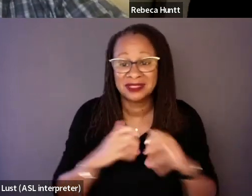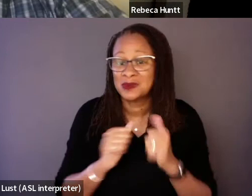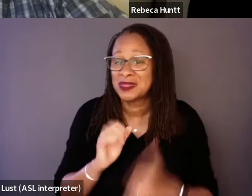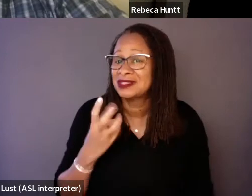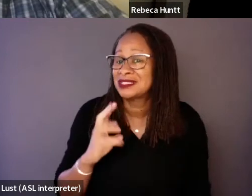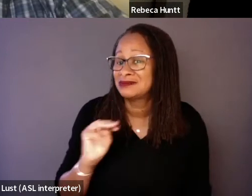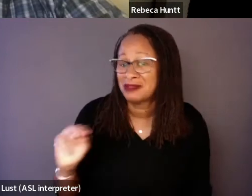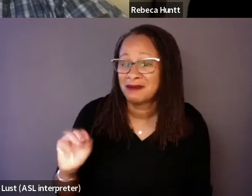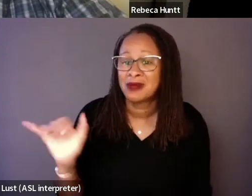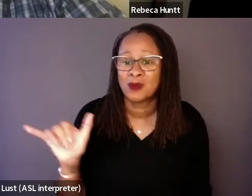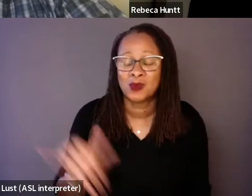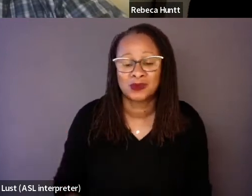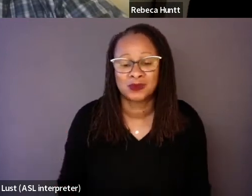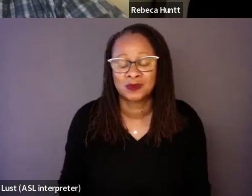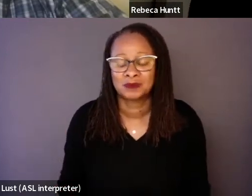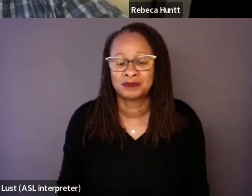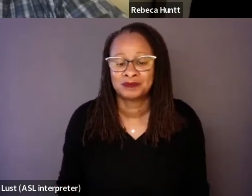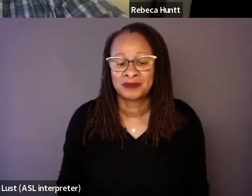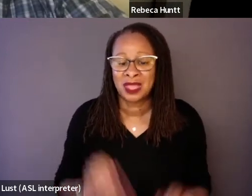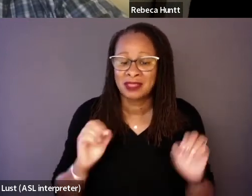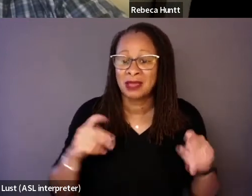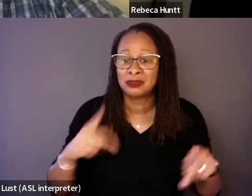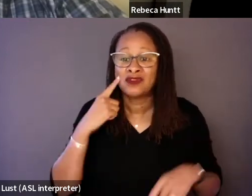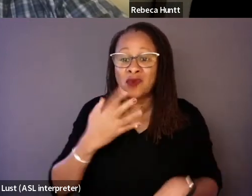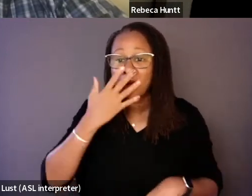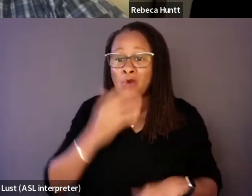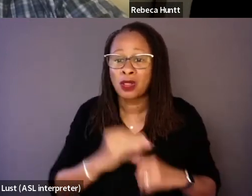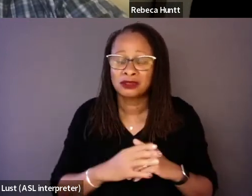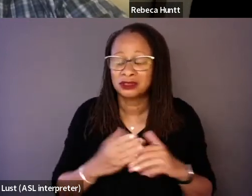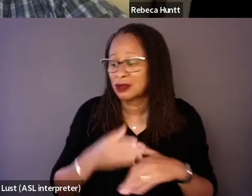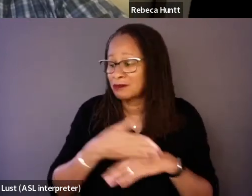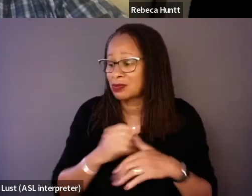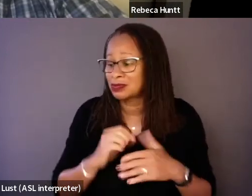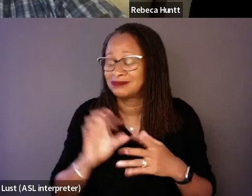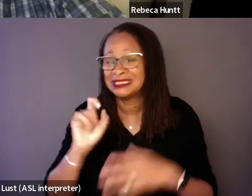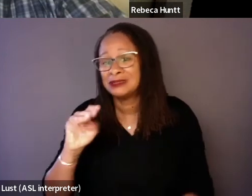The -- the opportunity for color and post with 16 millimeter, which is something that really excited